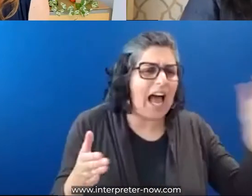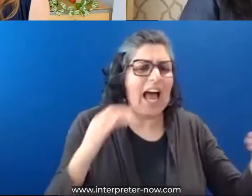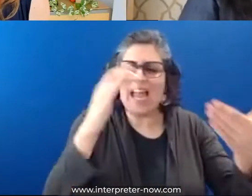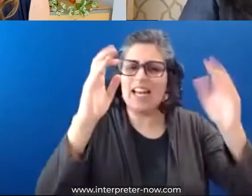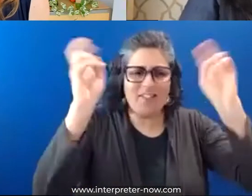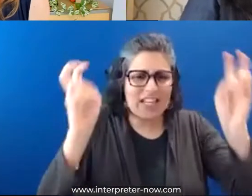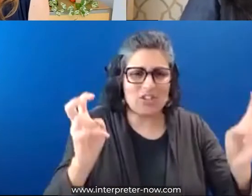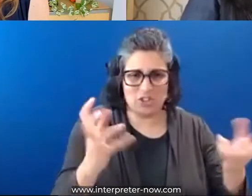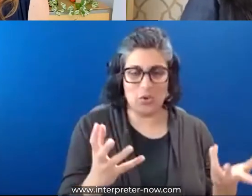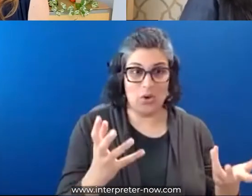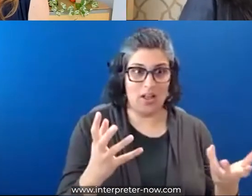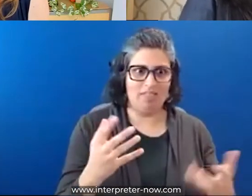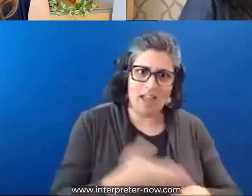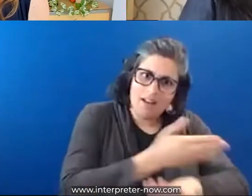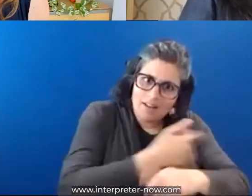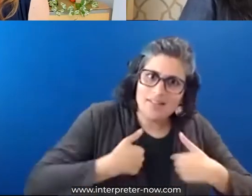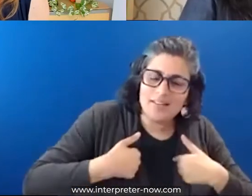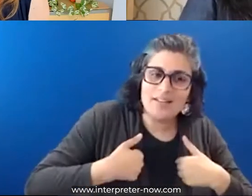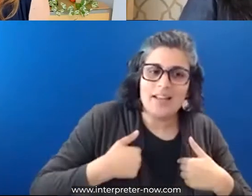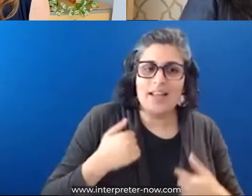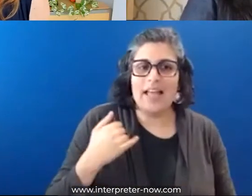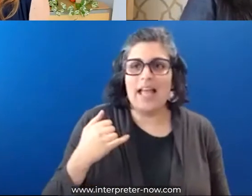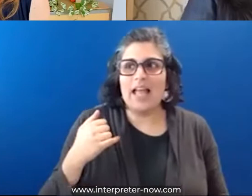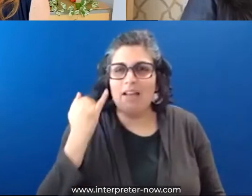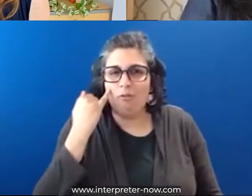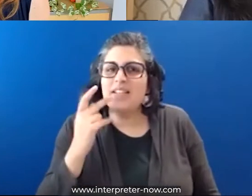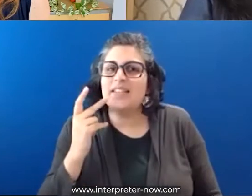And if we say I can't hear your viewpoint, and I can't talk about it, and engage with